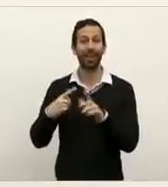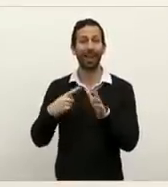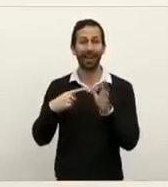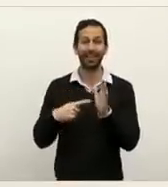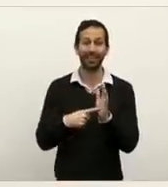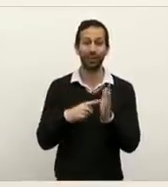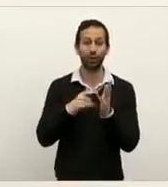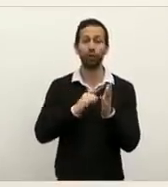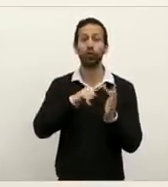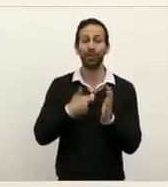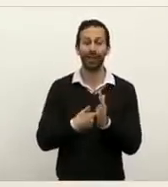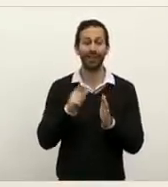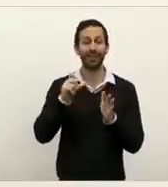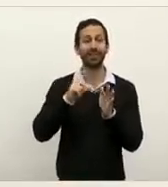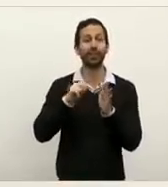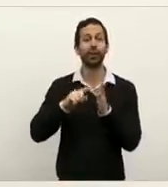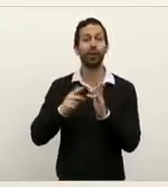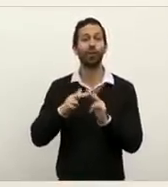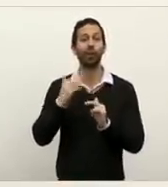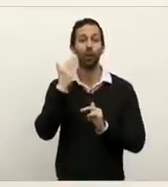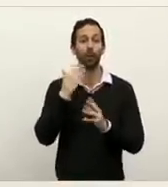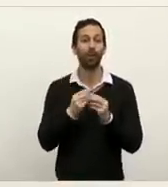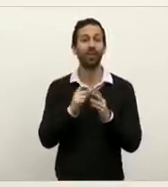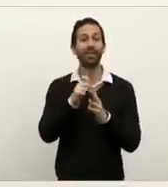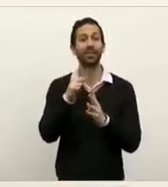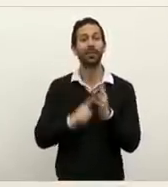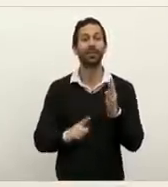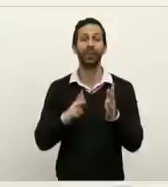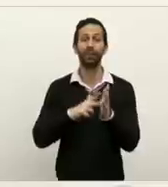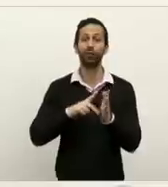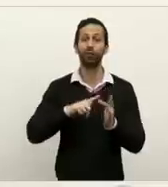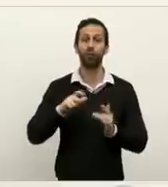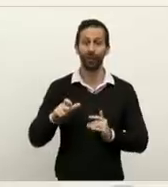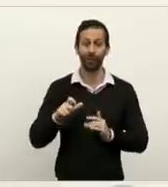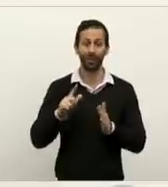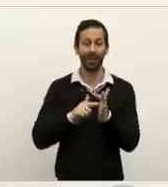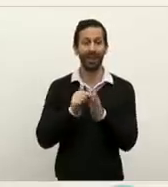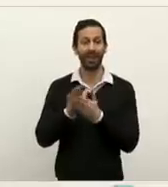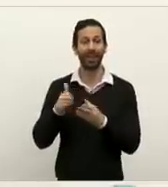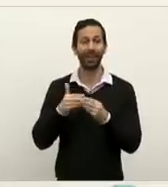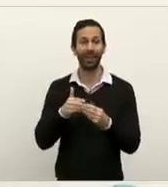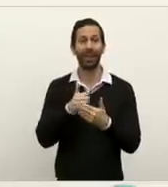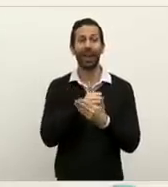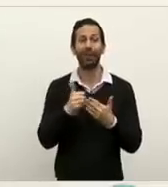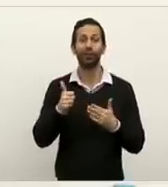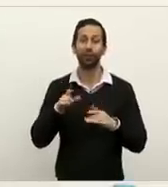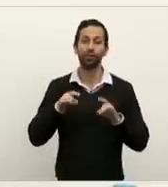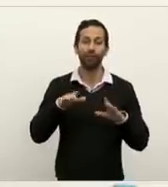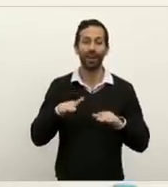and the CEO of Women with Disability in Victoria. Leah led the Every Australian Counts engagement